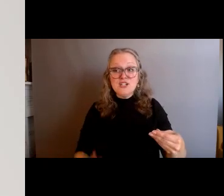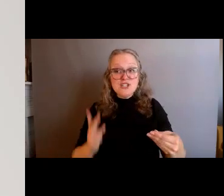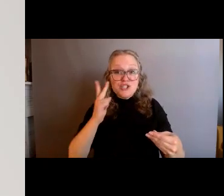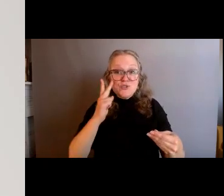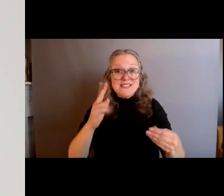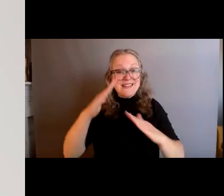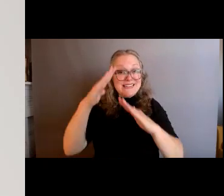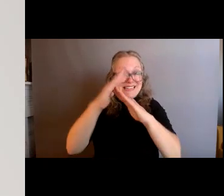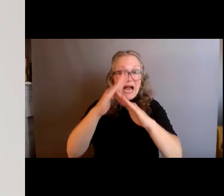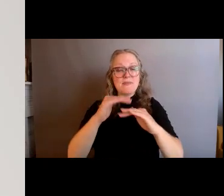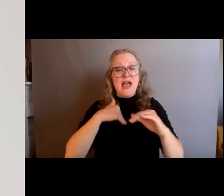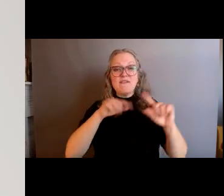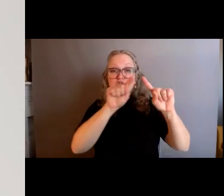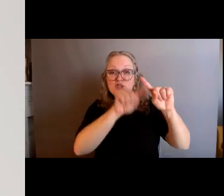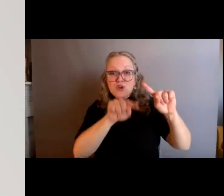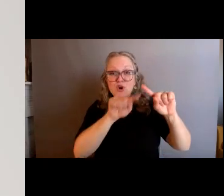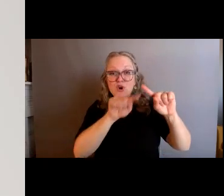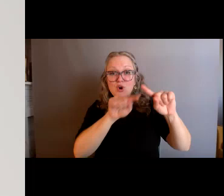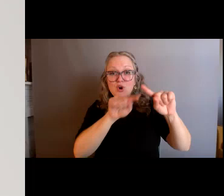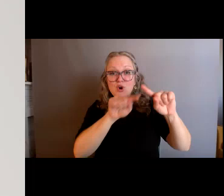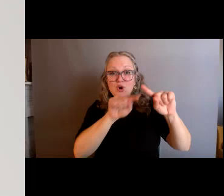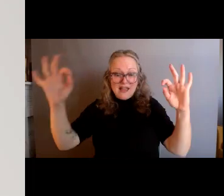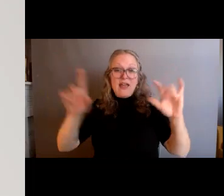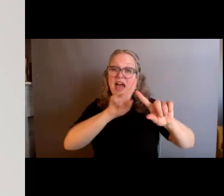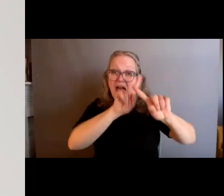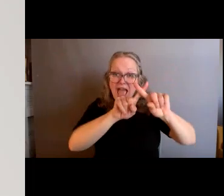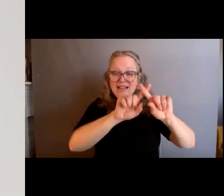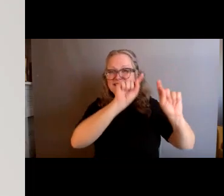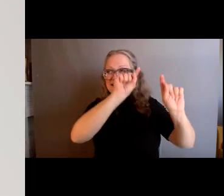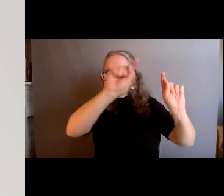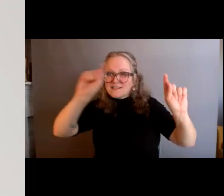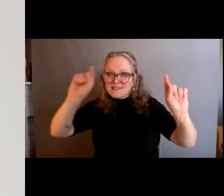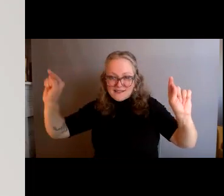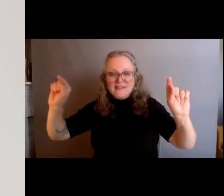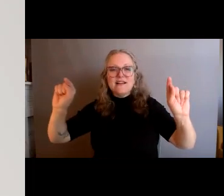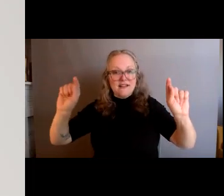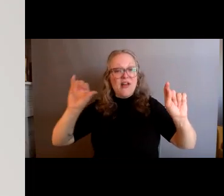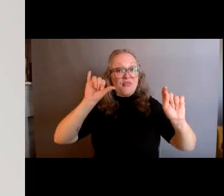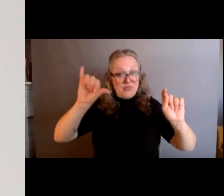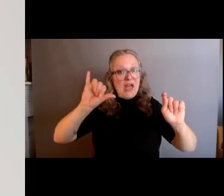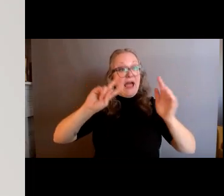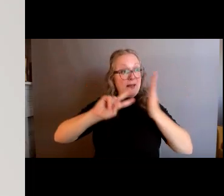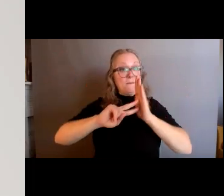line and the XS on the top line. That's hearing within normal limits.